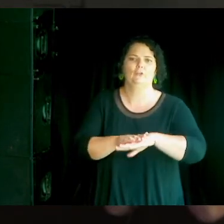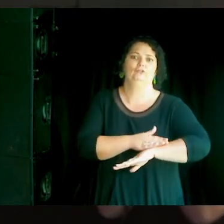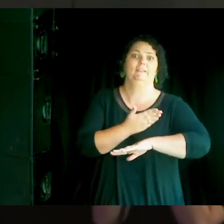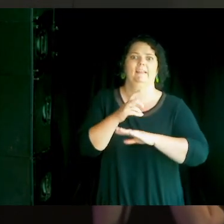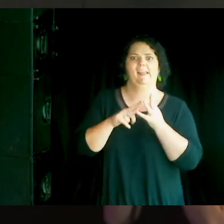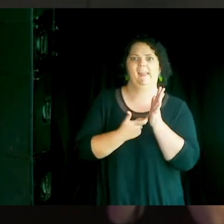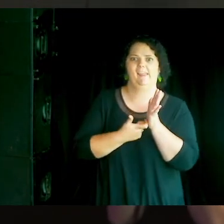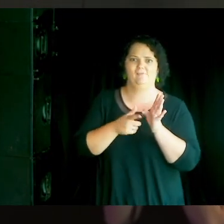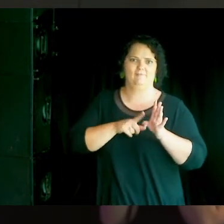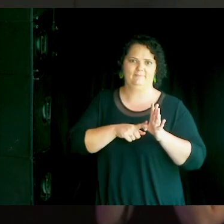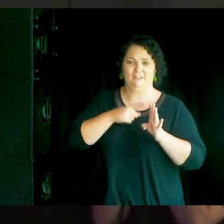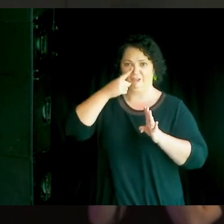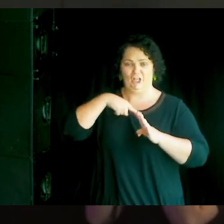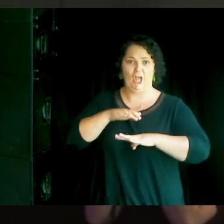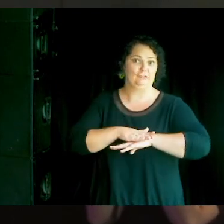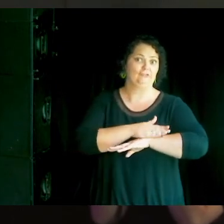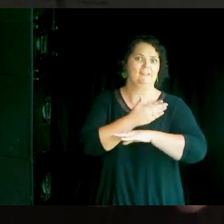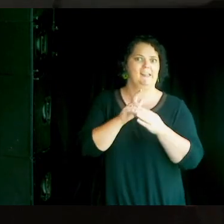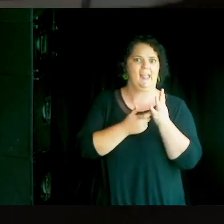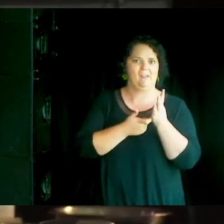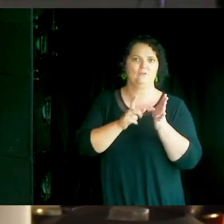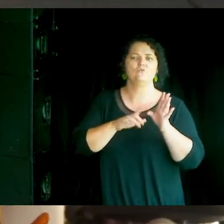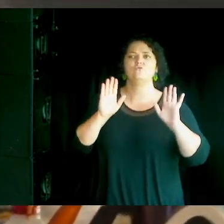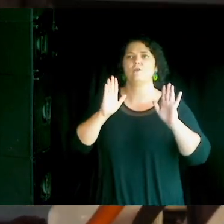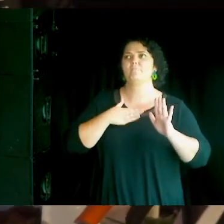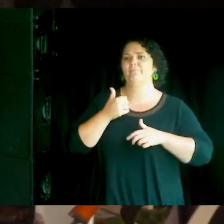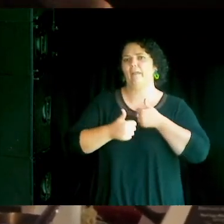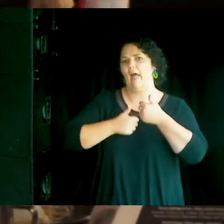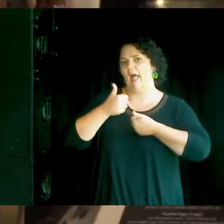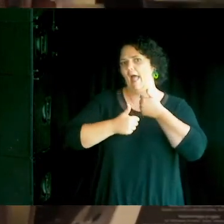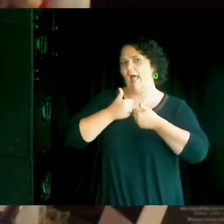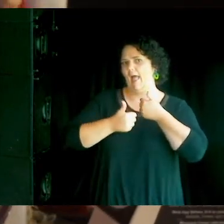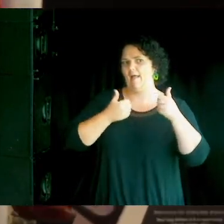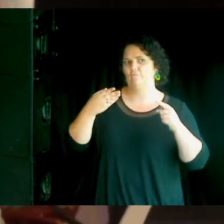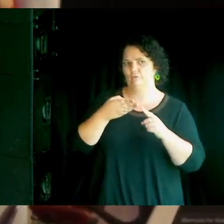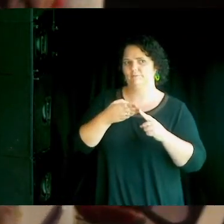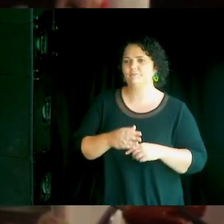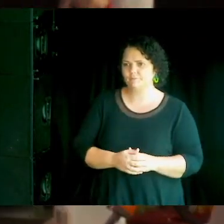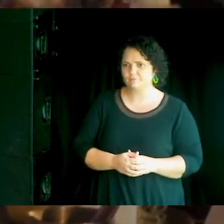curry is my absolutely favorite so I will just if you see the color if you like a bit of spiciness